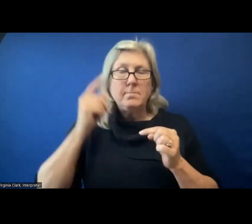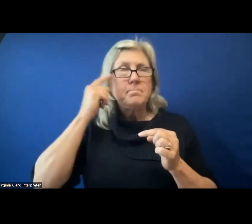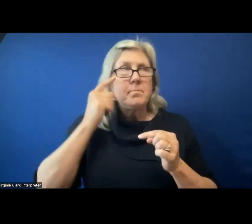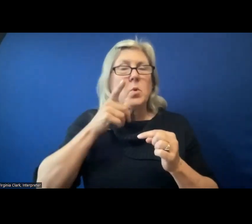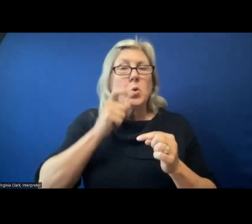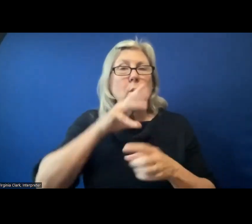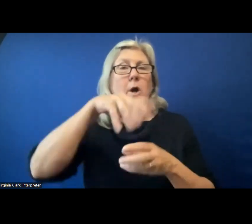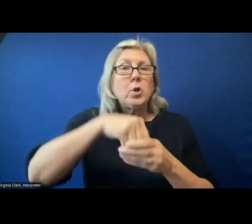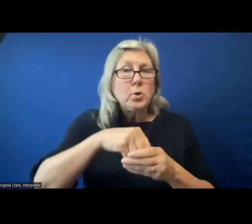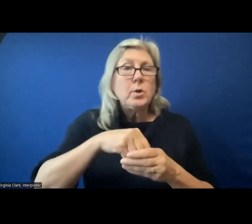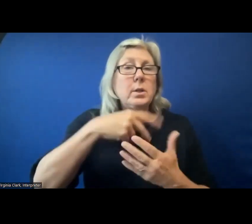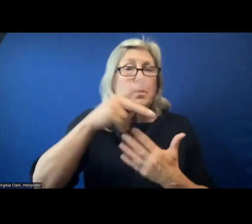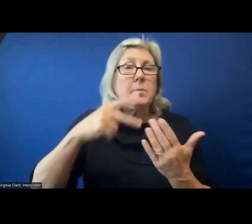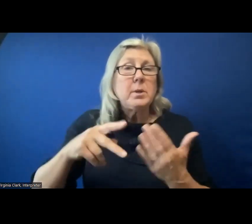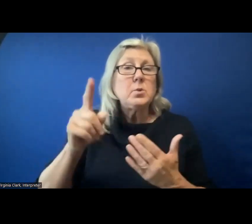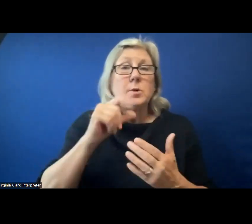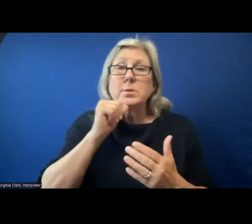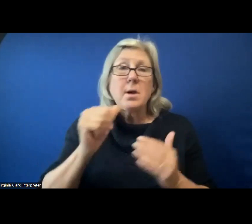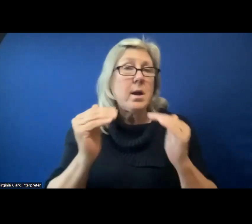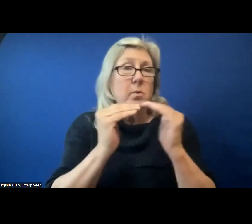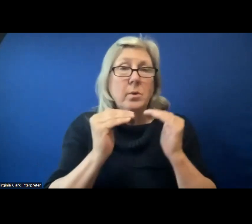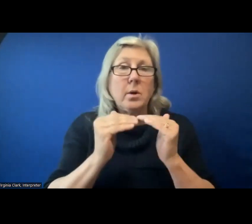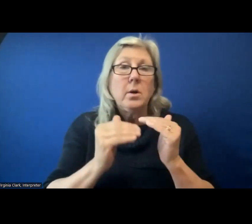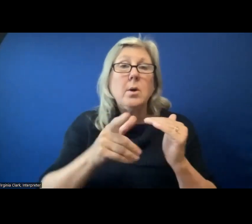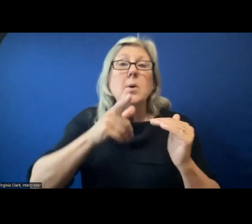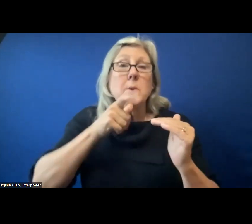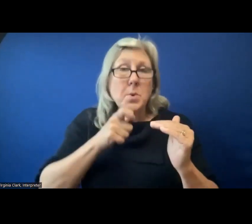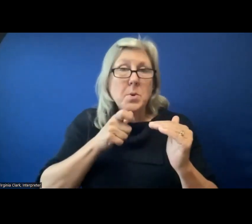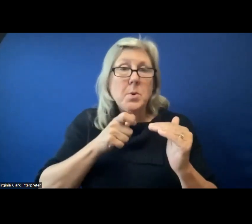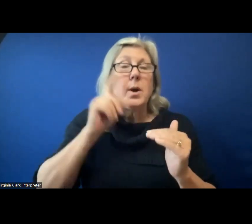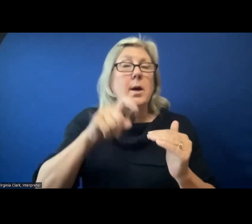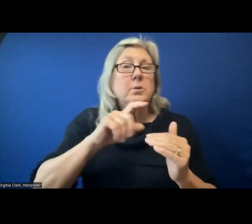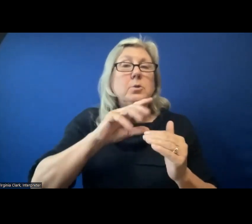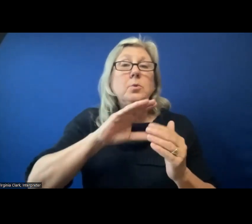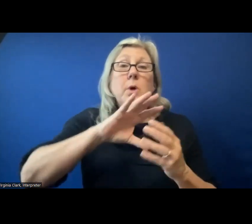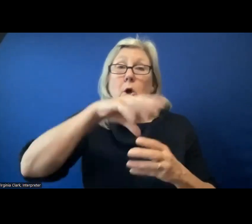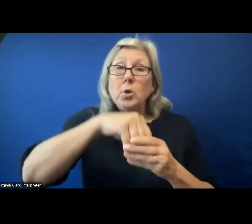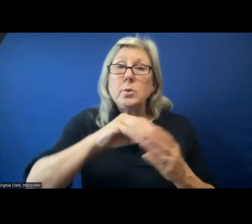where inequity lies? That who must include the community of people